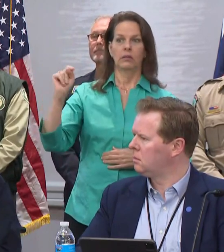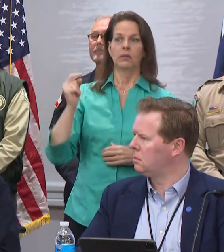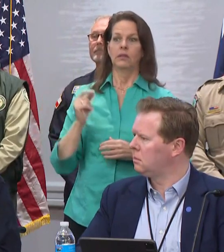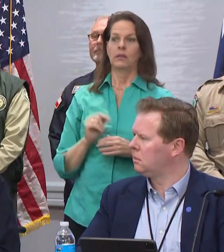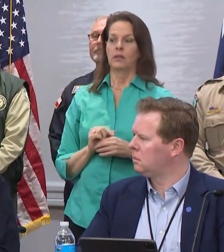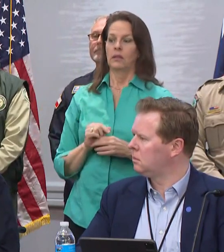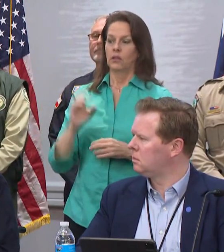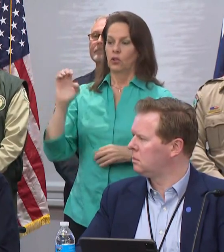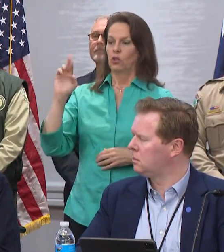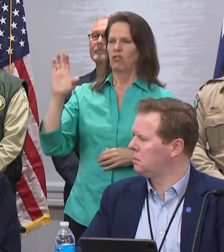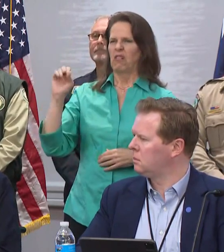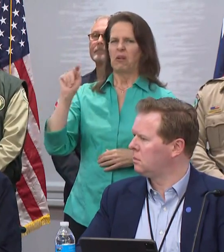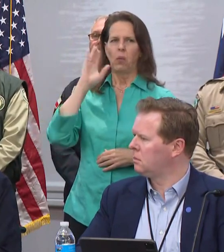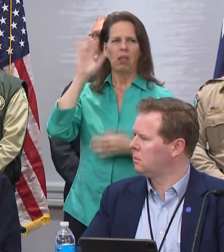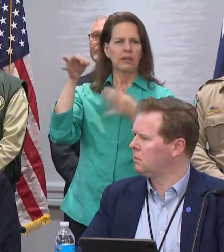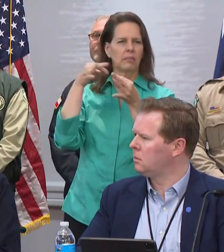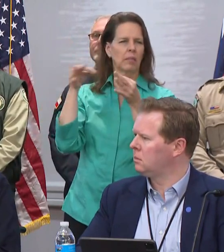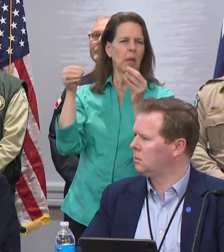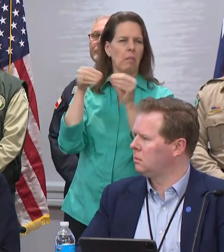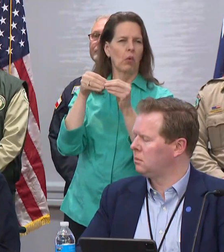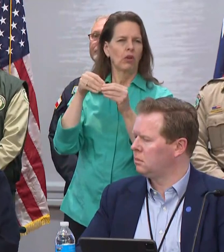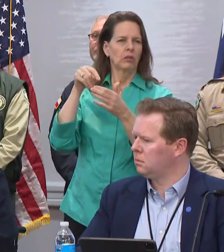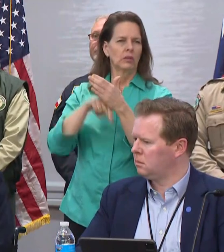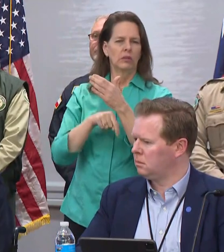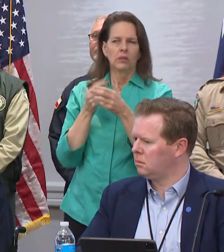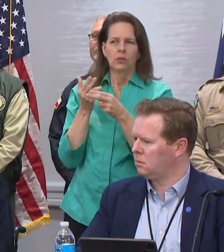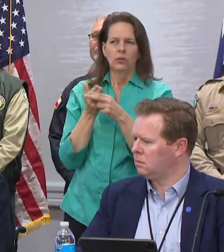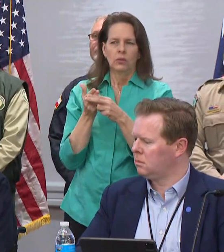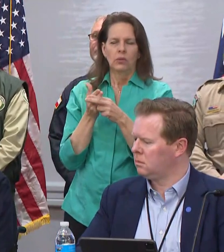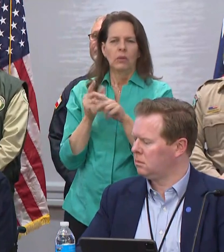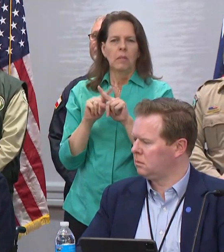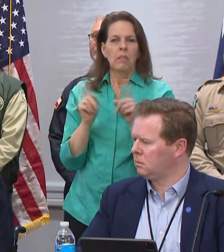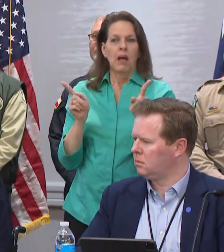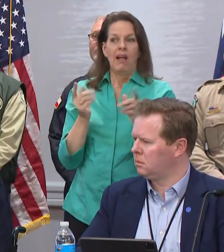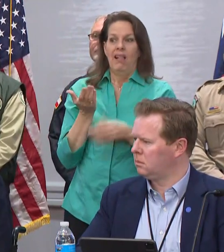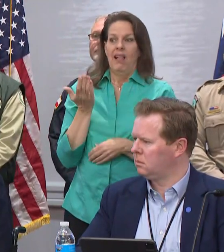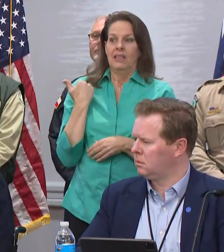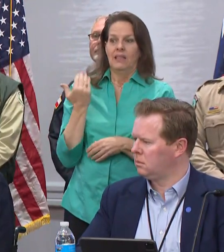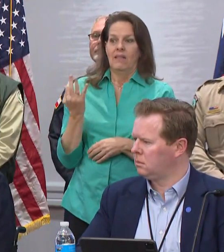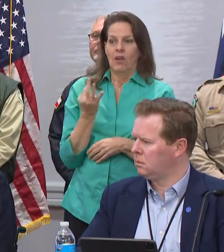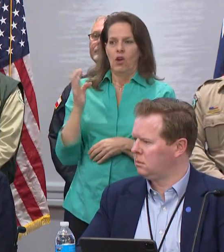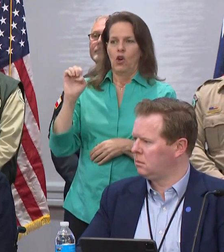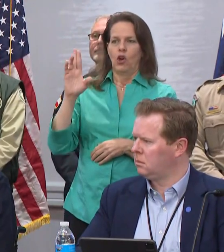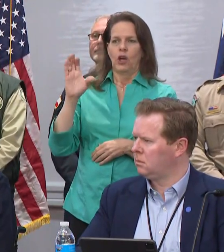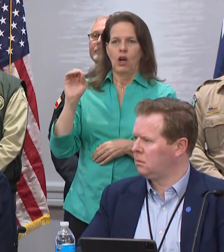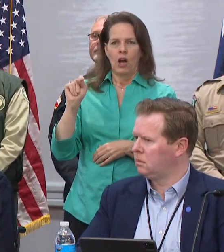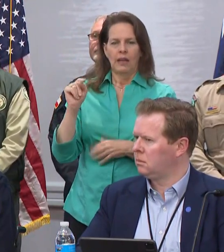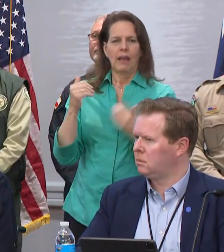tell you more about this shortly. But last Friday or Cot issued and